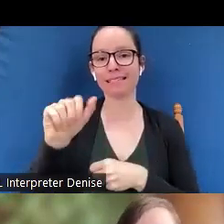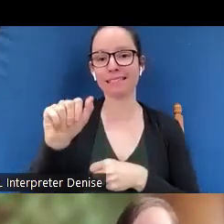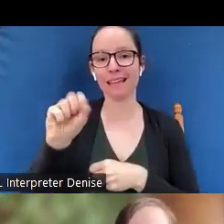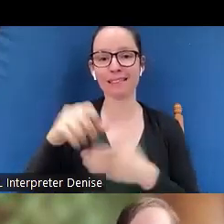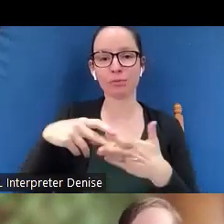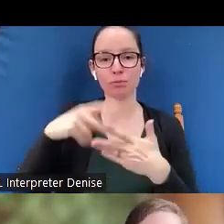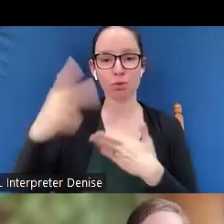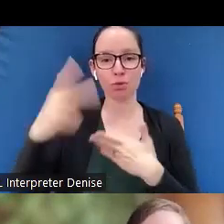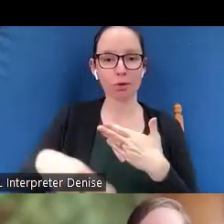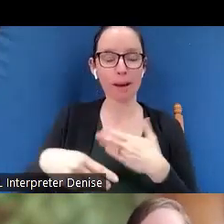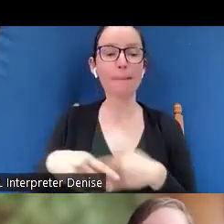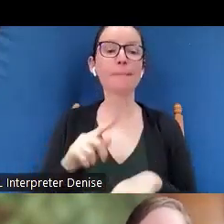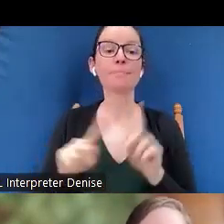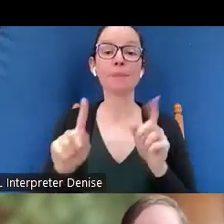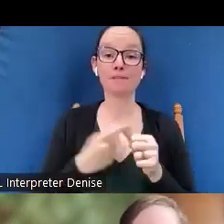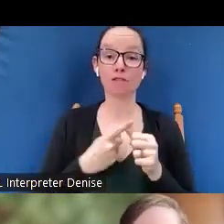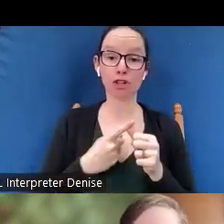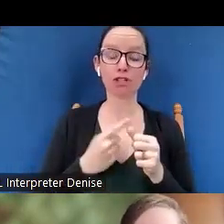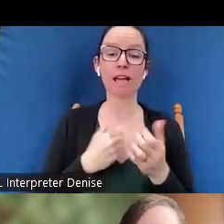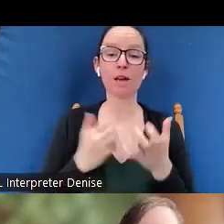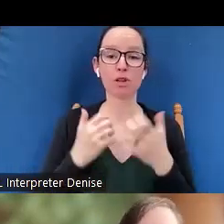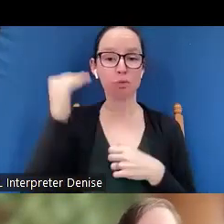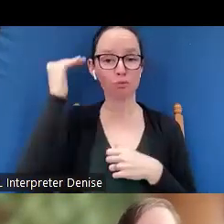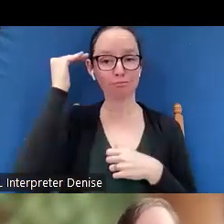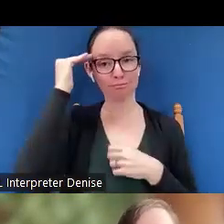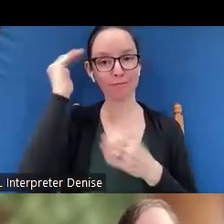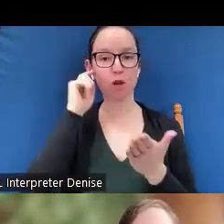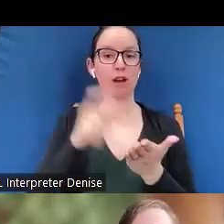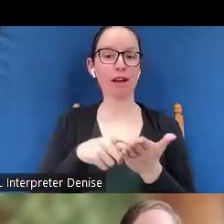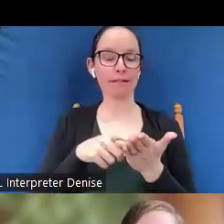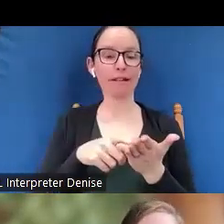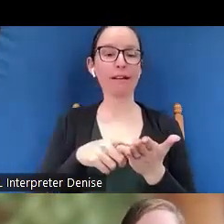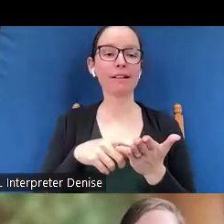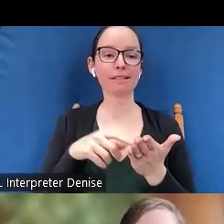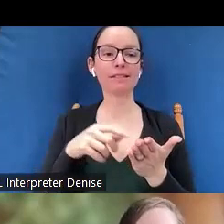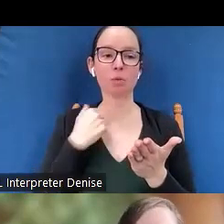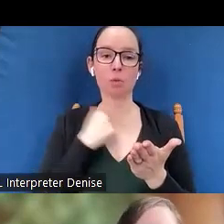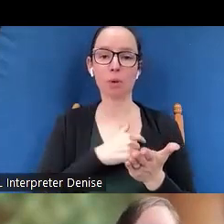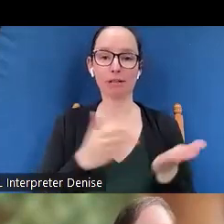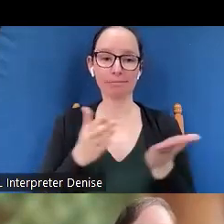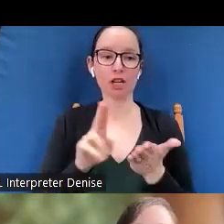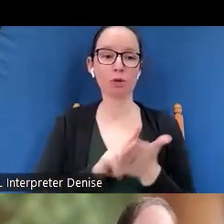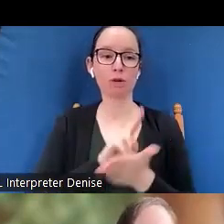that Amber and I are presenting from the University of Wisconsin, Madison, which is on ancestral Ho-Chunk land, a place